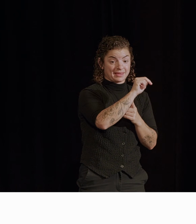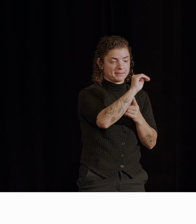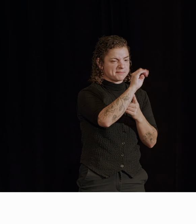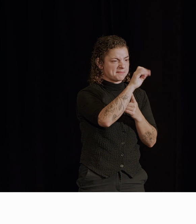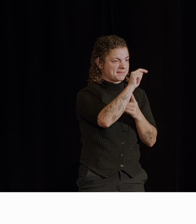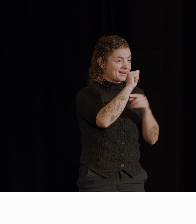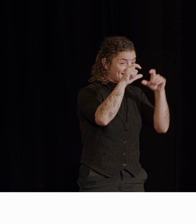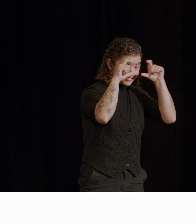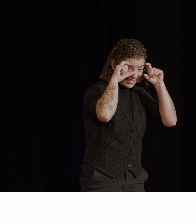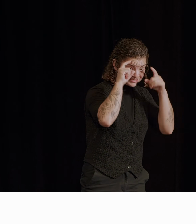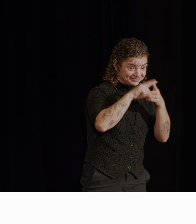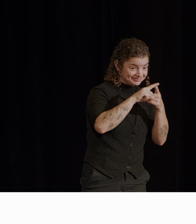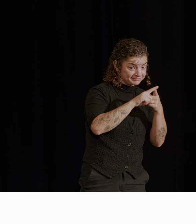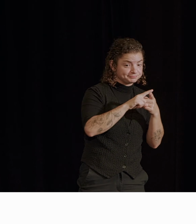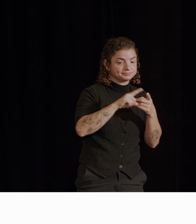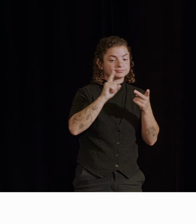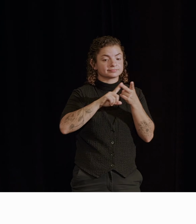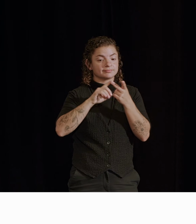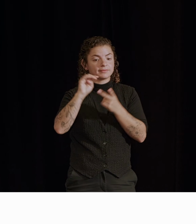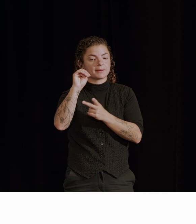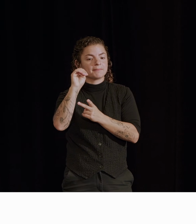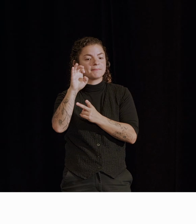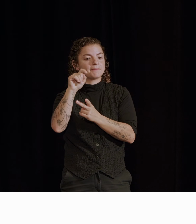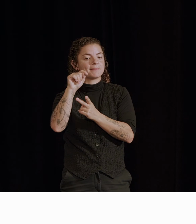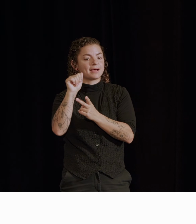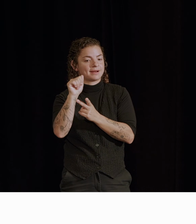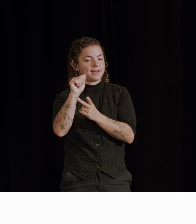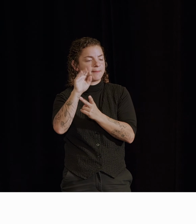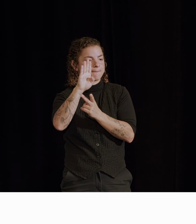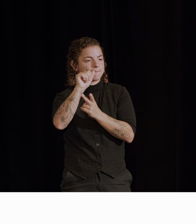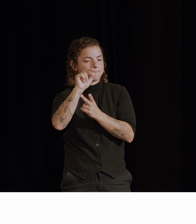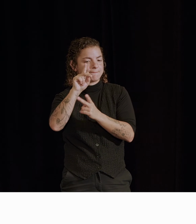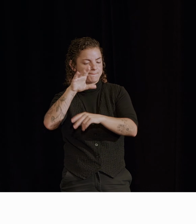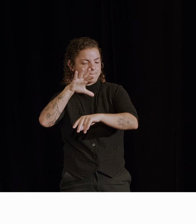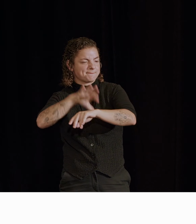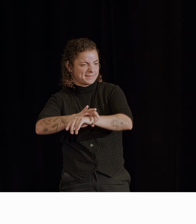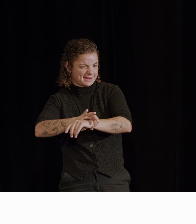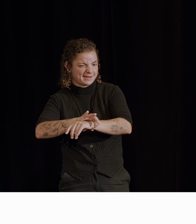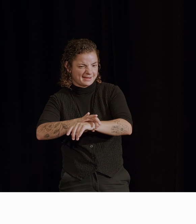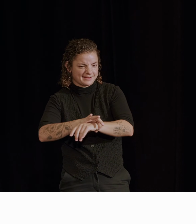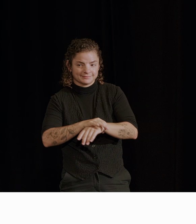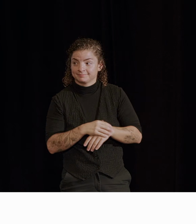These technologies share a common goal of enabling more intuitive, seamless interaction